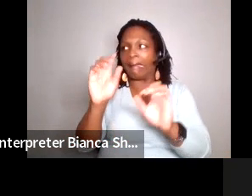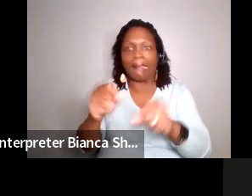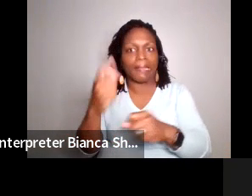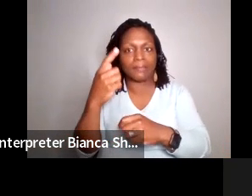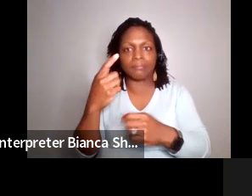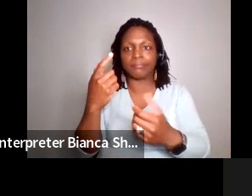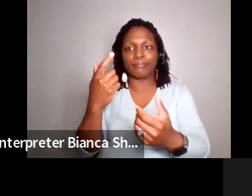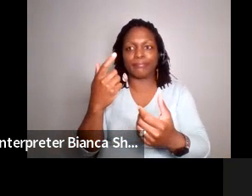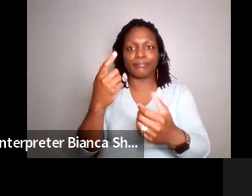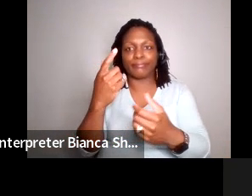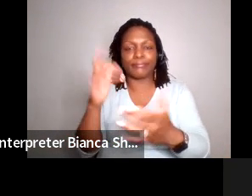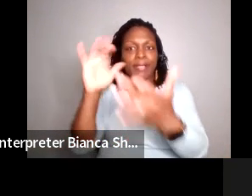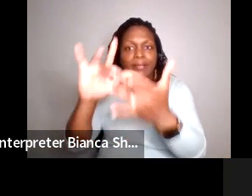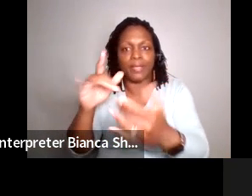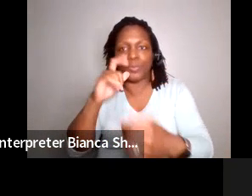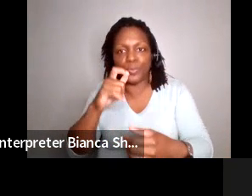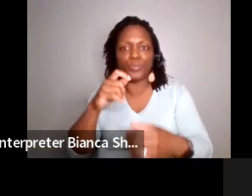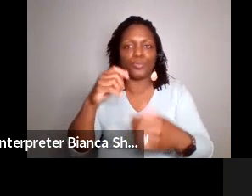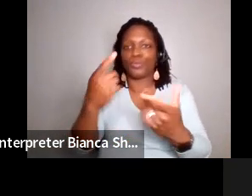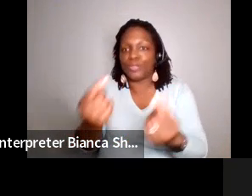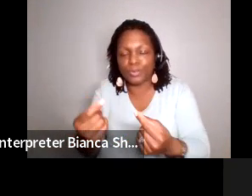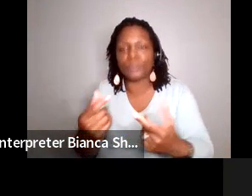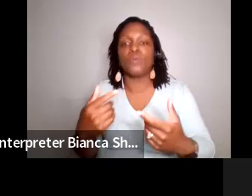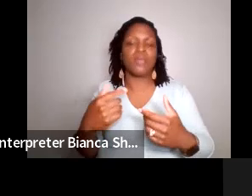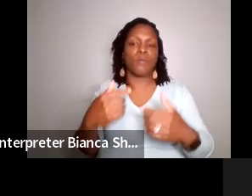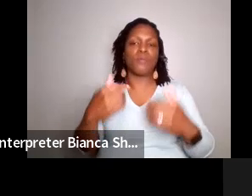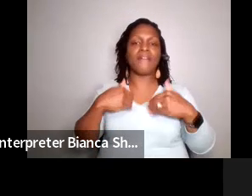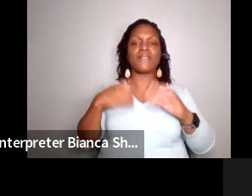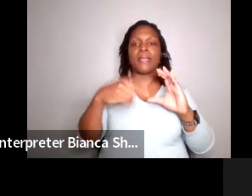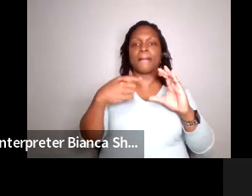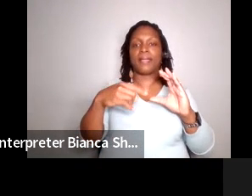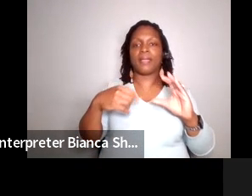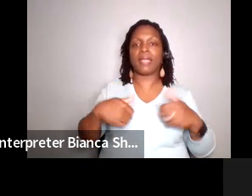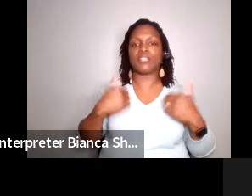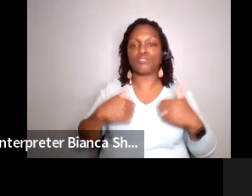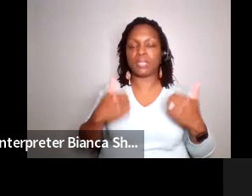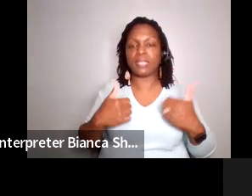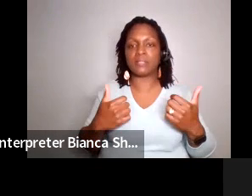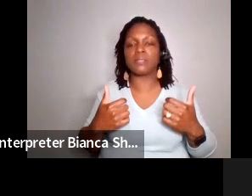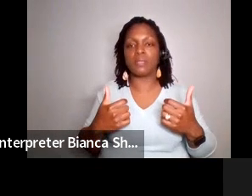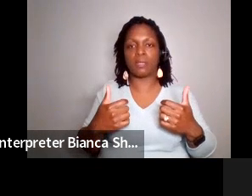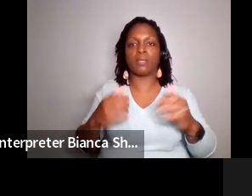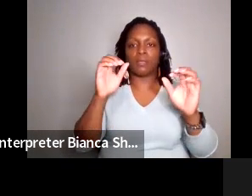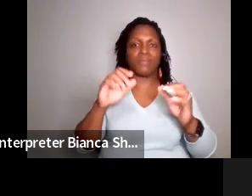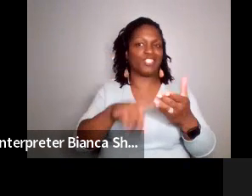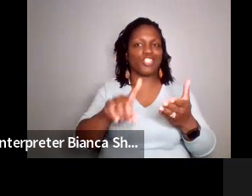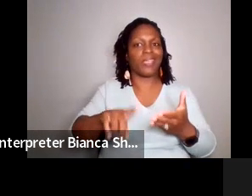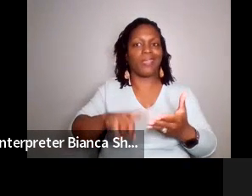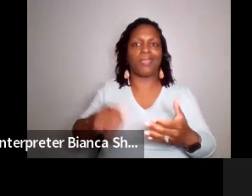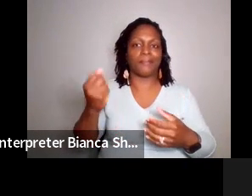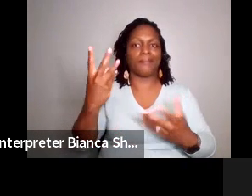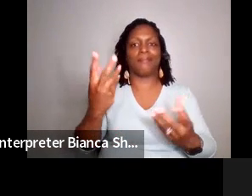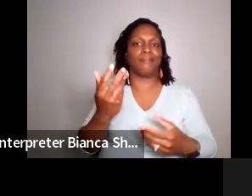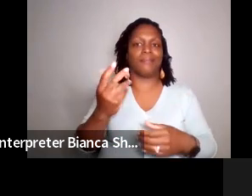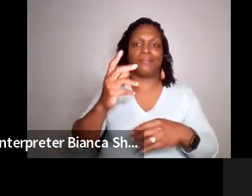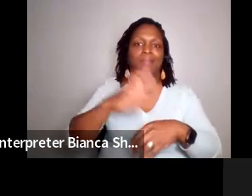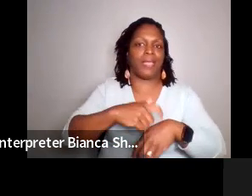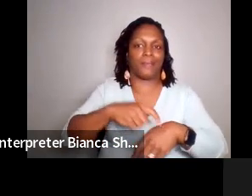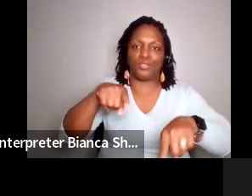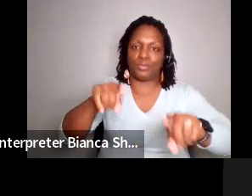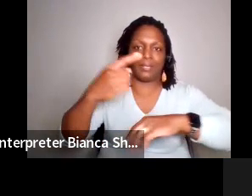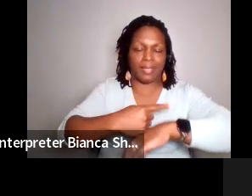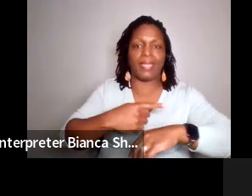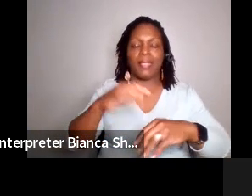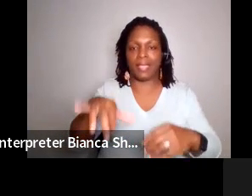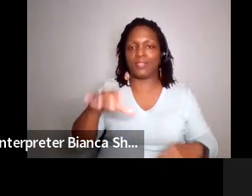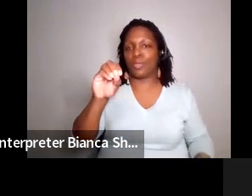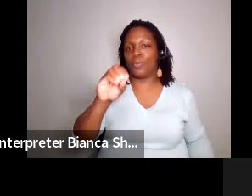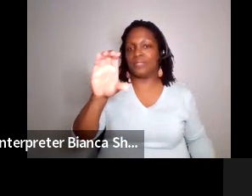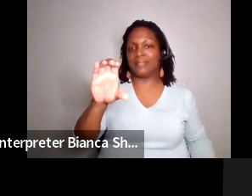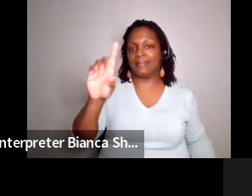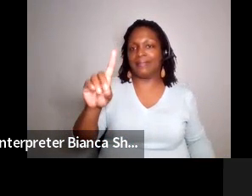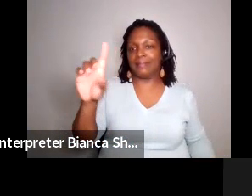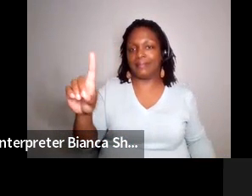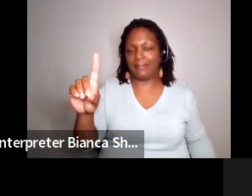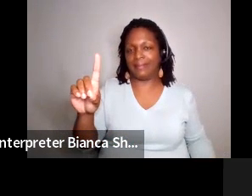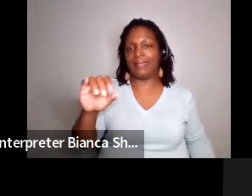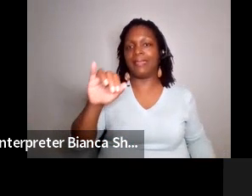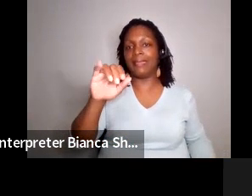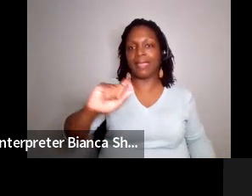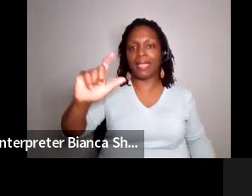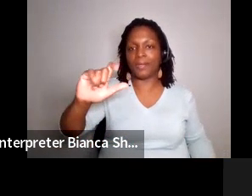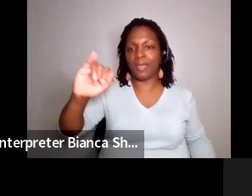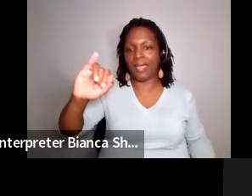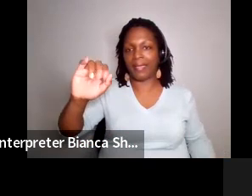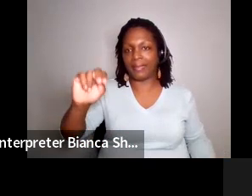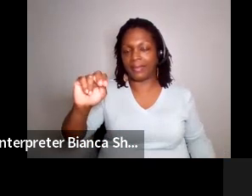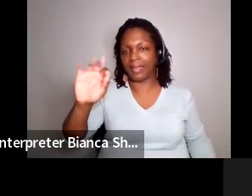We do have a general OCD email address that's checked multiple times throughout the day, so I've included that there it's Oc Dd info capital I in f O.